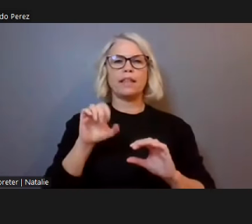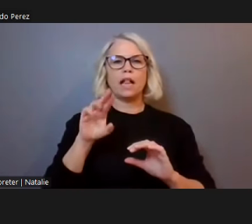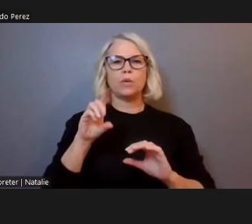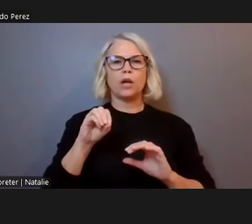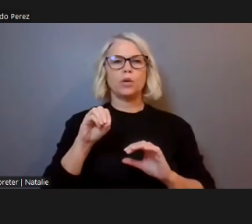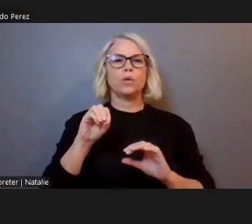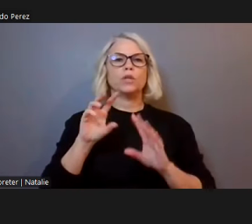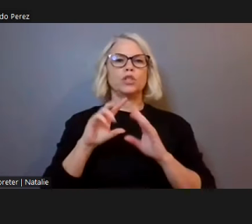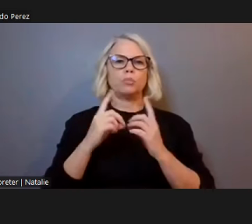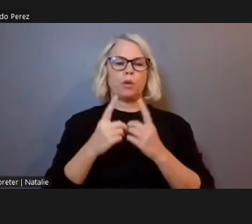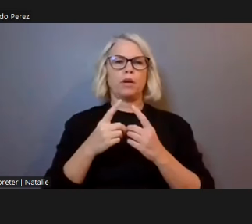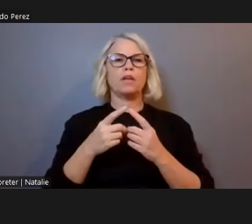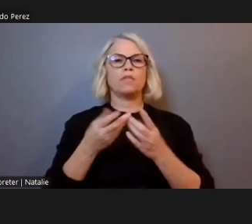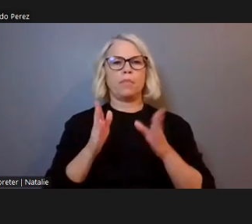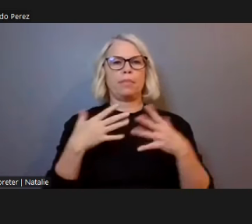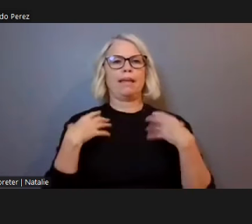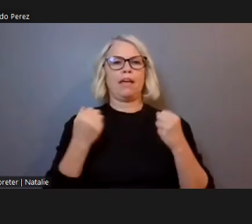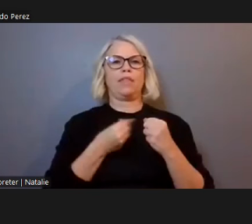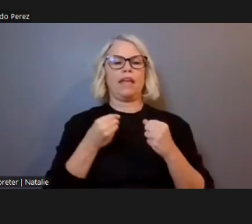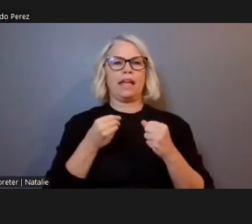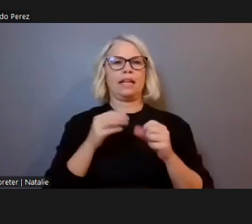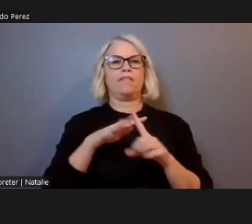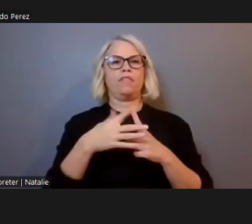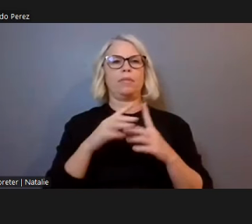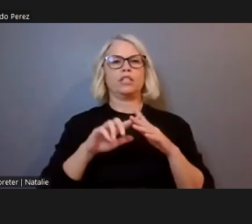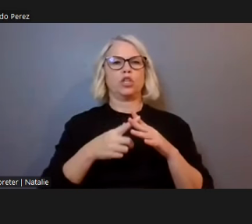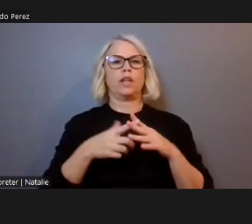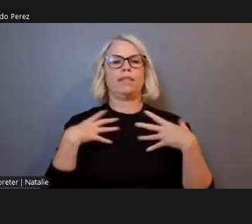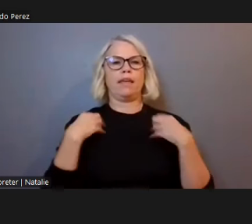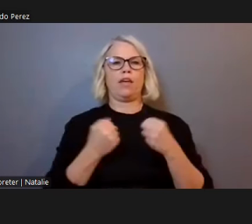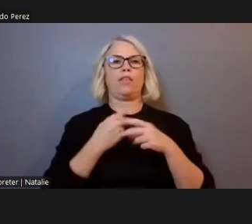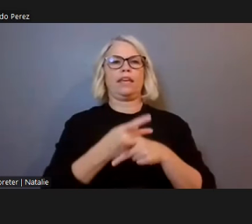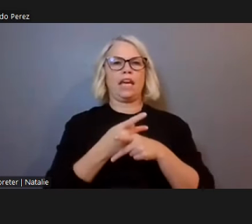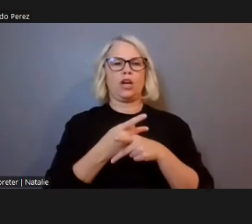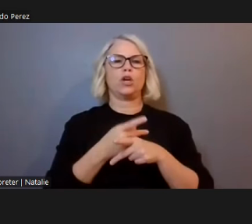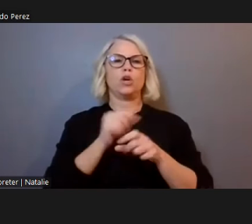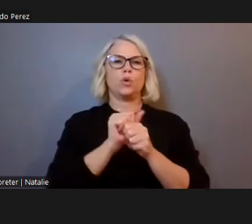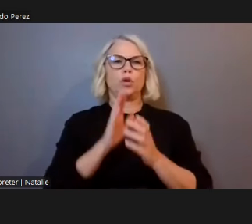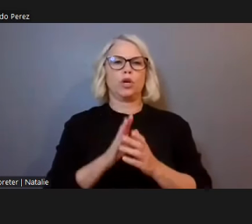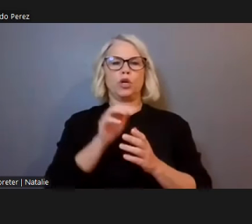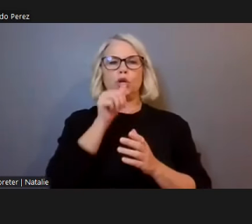and environment has launched the healthcare worker resilience and retention initiatives,